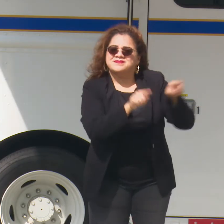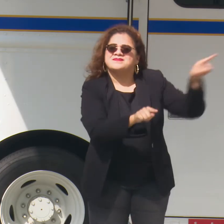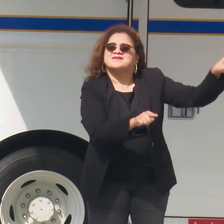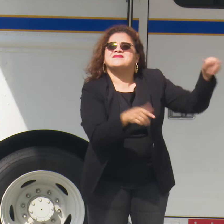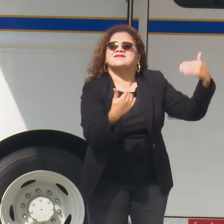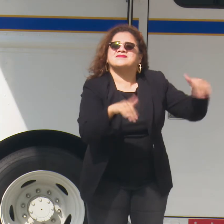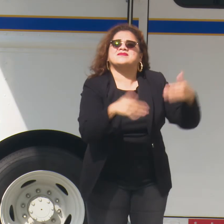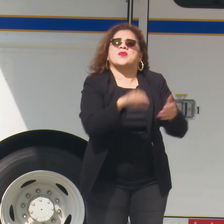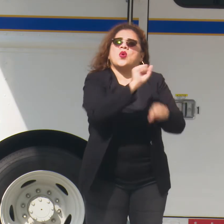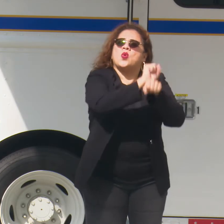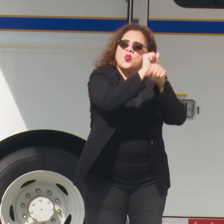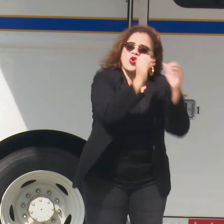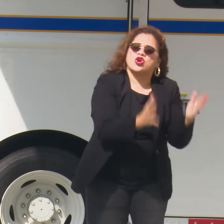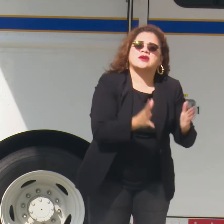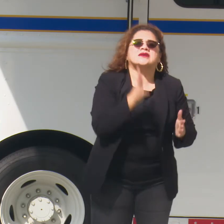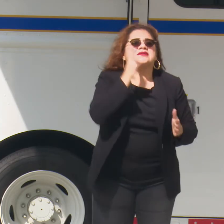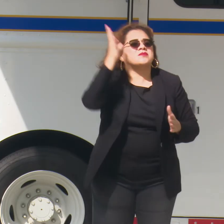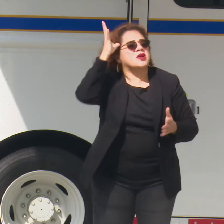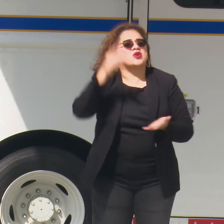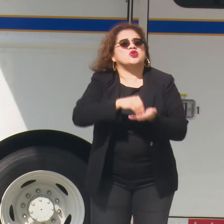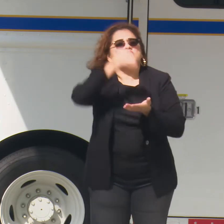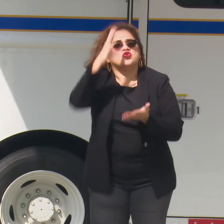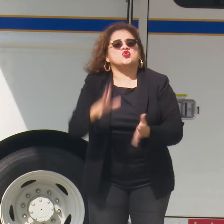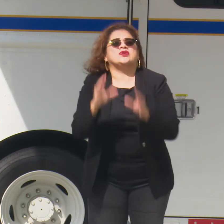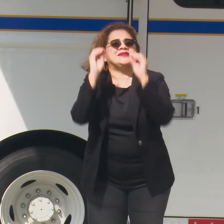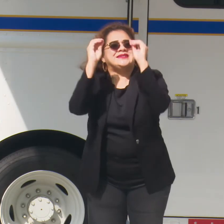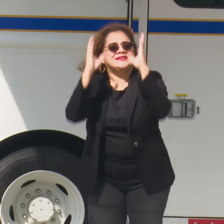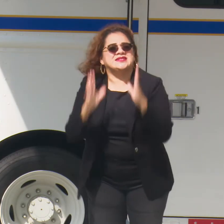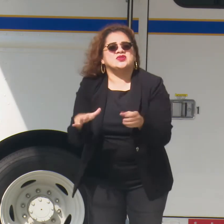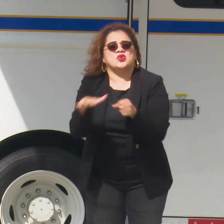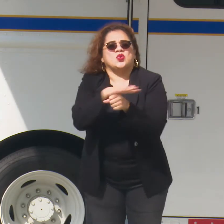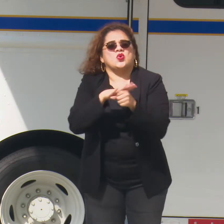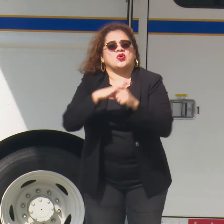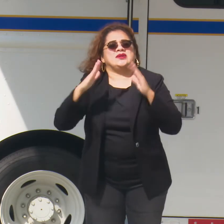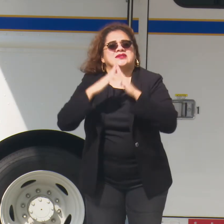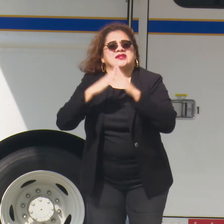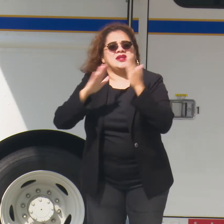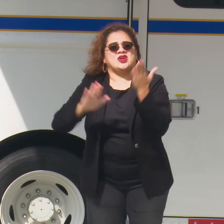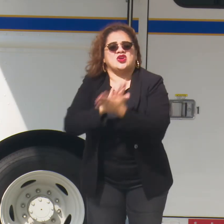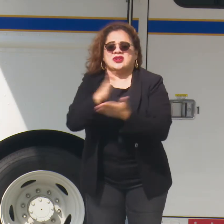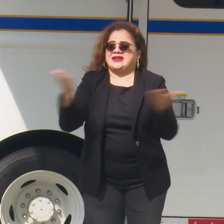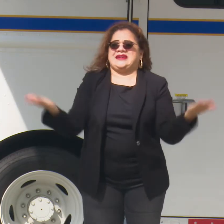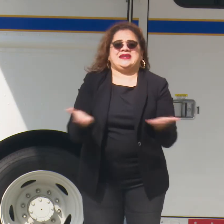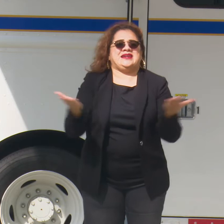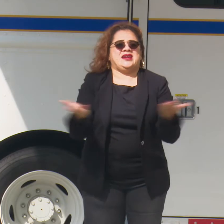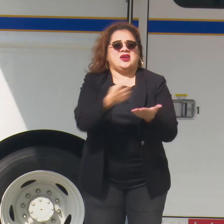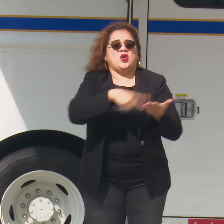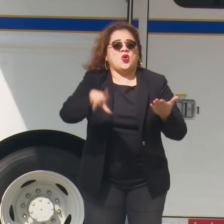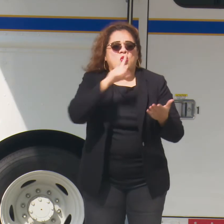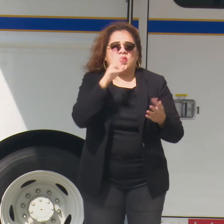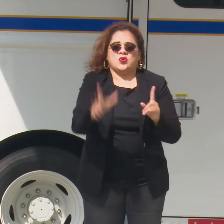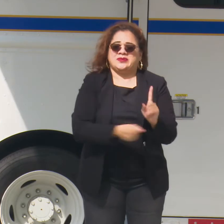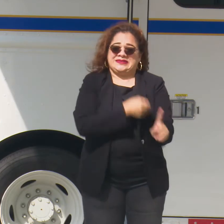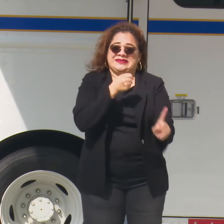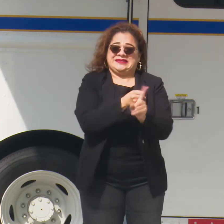teachers, local city colleges, and everybody around here that has been deeply affected to ensure that we are working